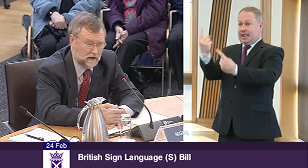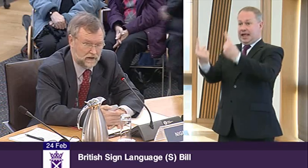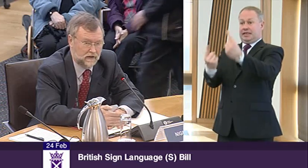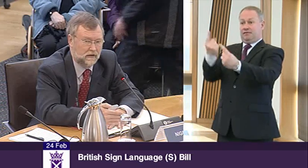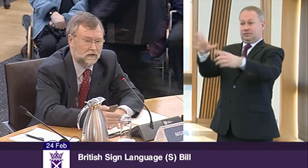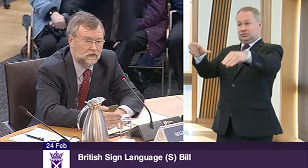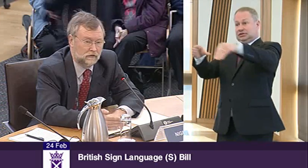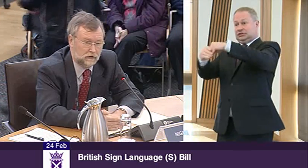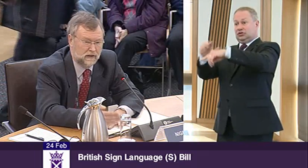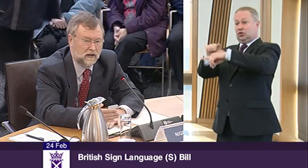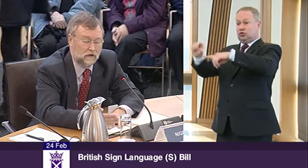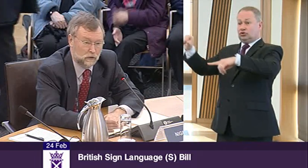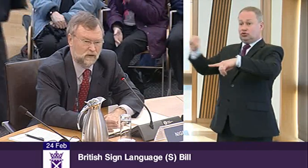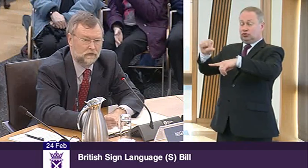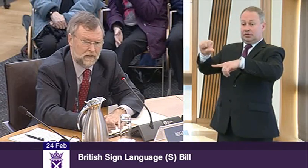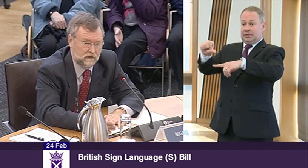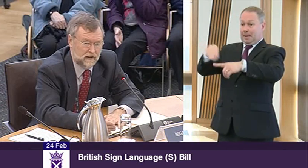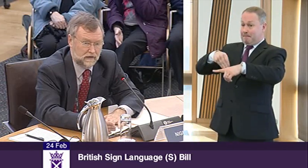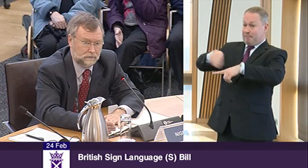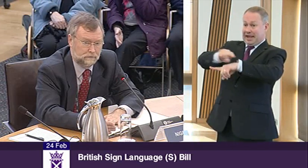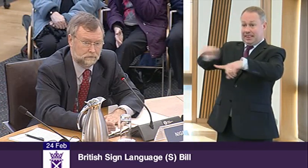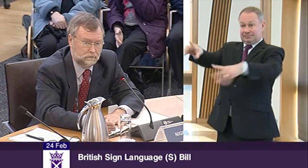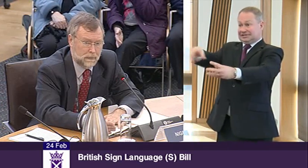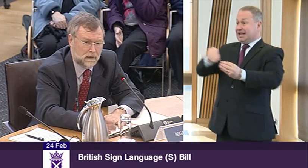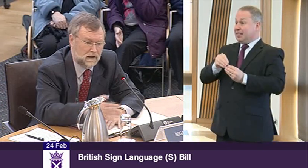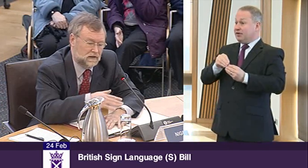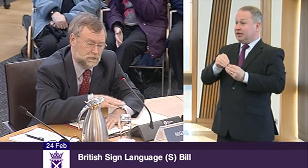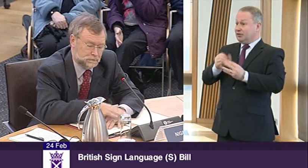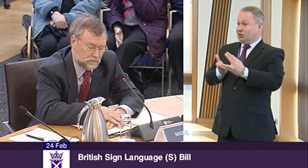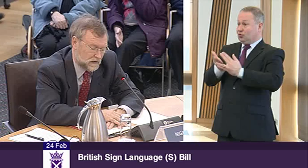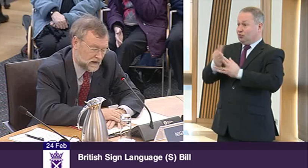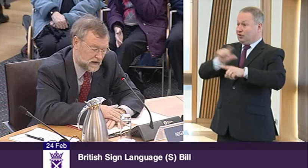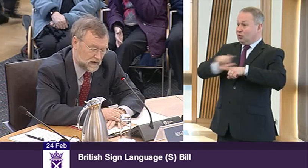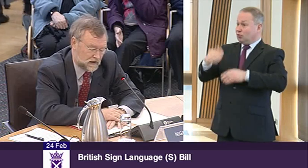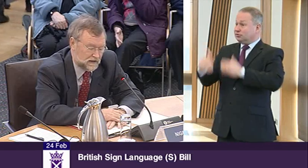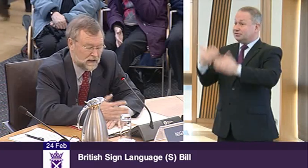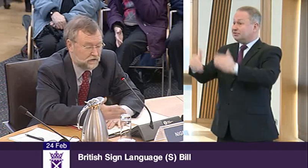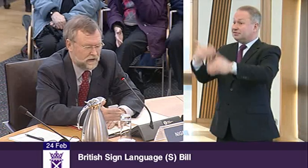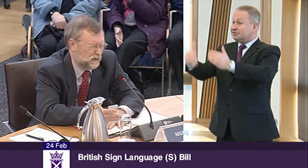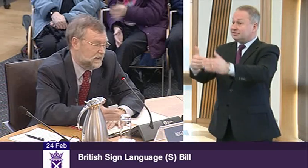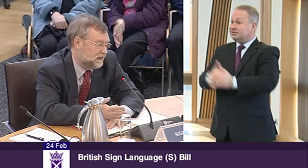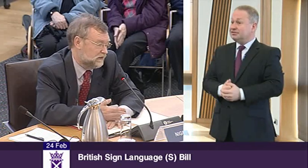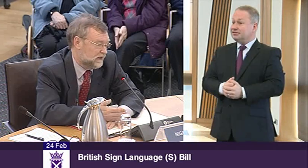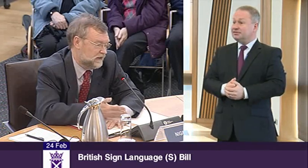who are undertaking those courses to be salaried during the course of their training, in the